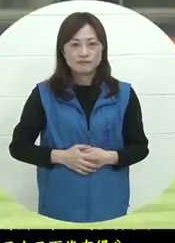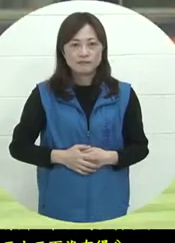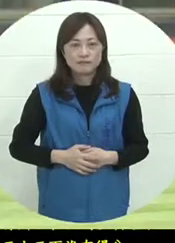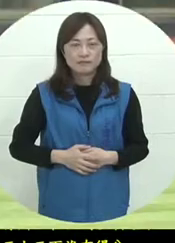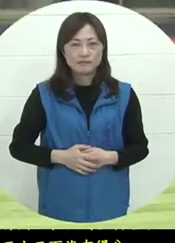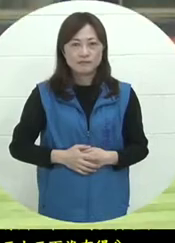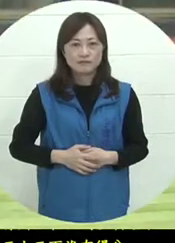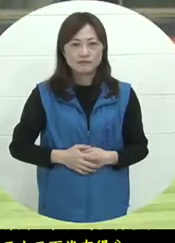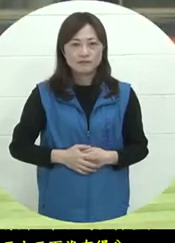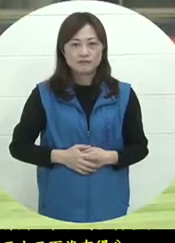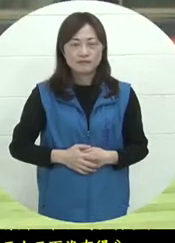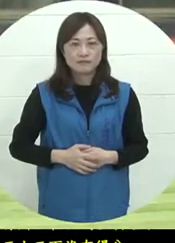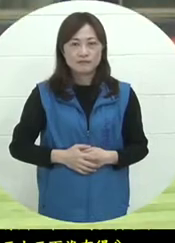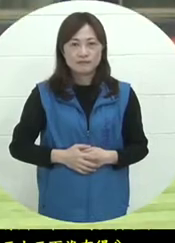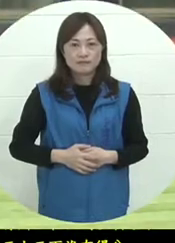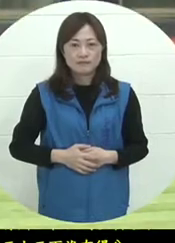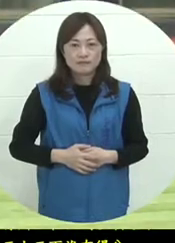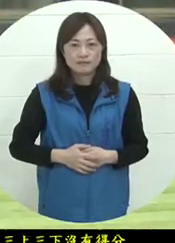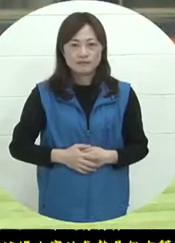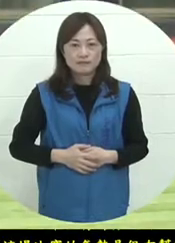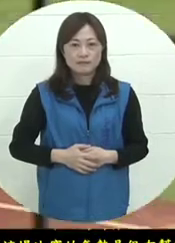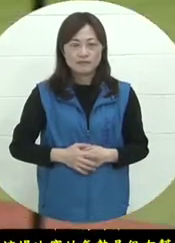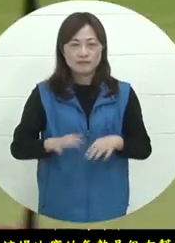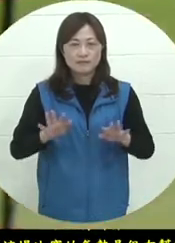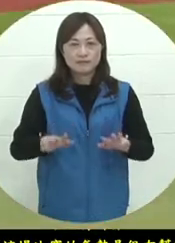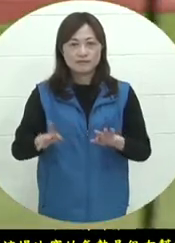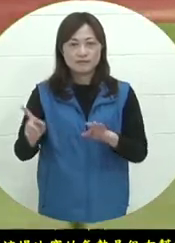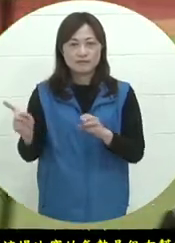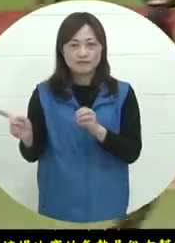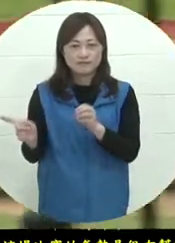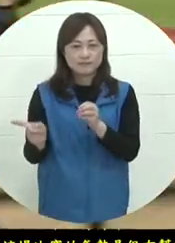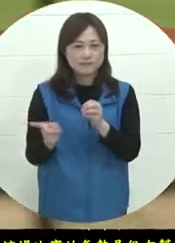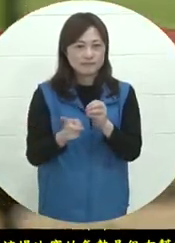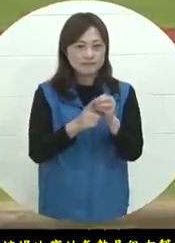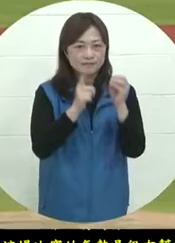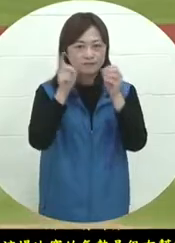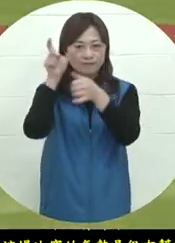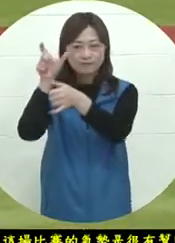After three positives, the next attack is a running report. The ball is squeezed and